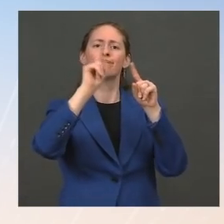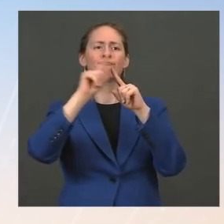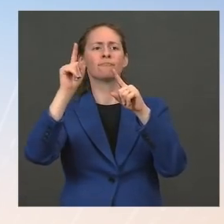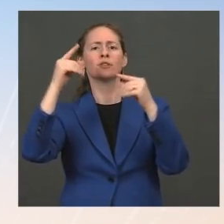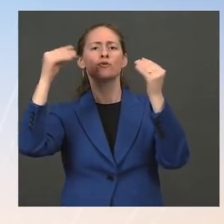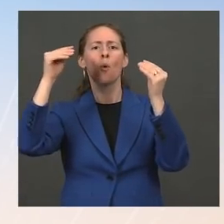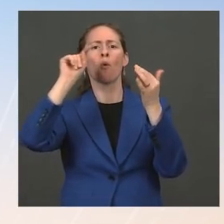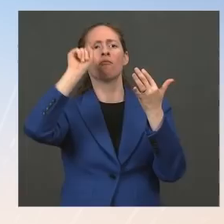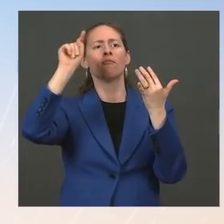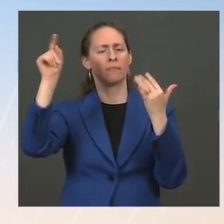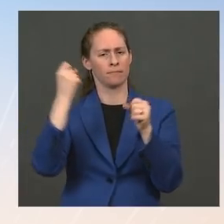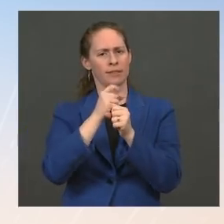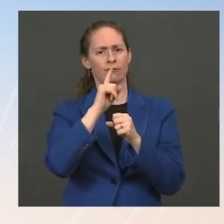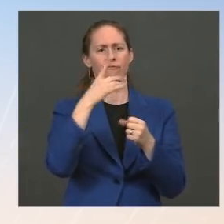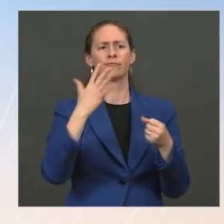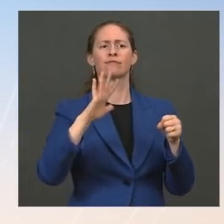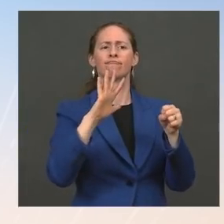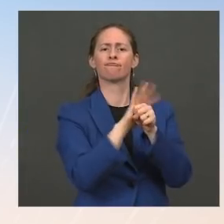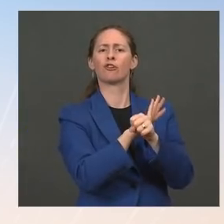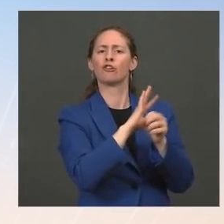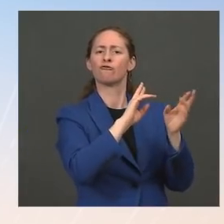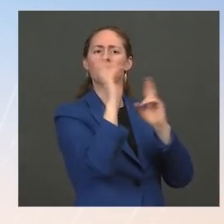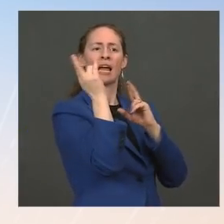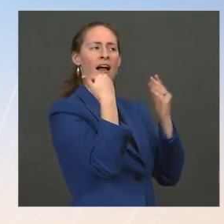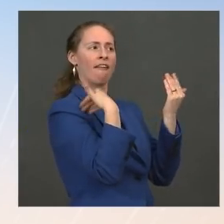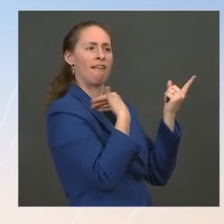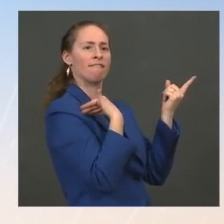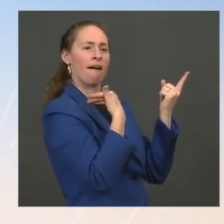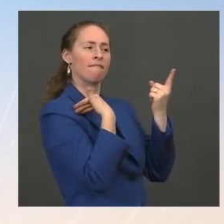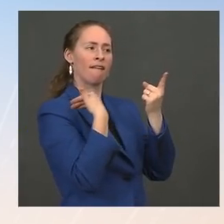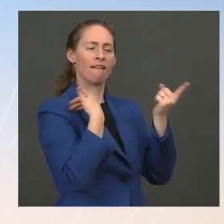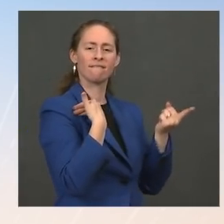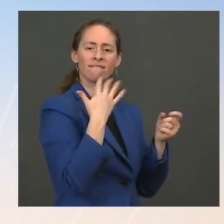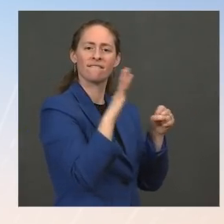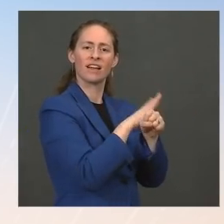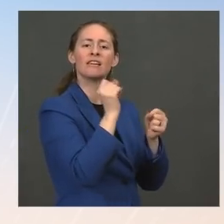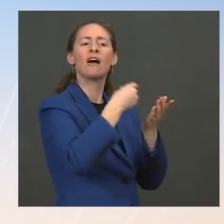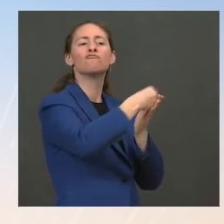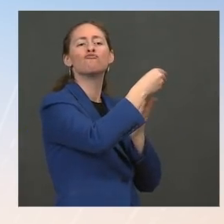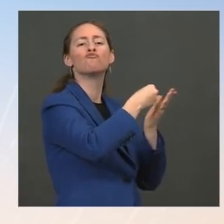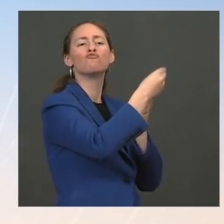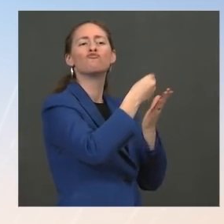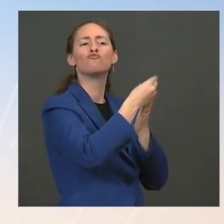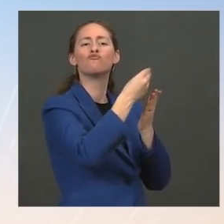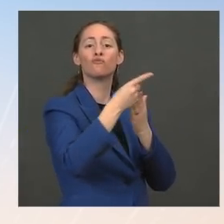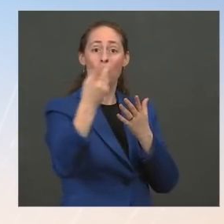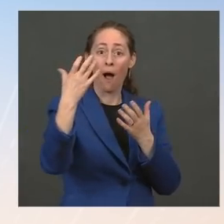that people can go buy goods they want, can go buy presents, and that they can do that online as well.